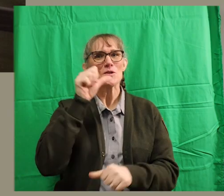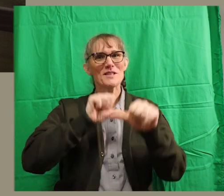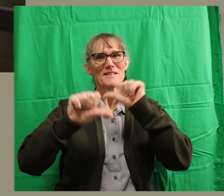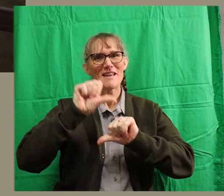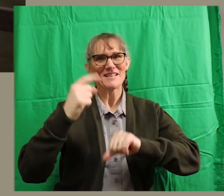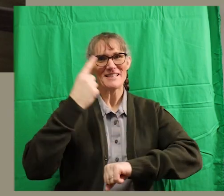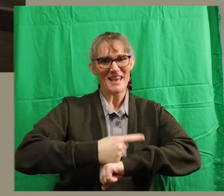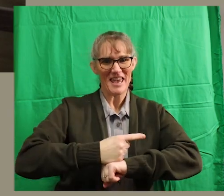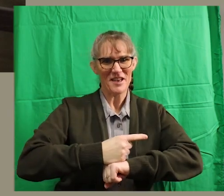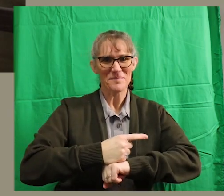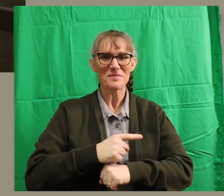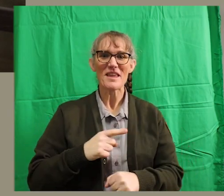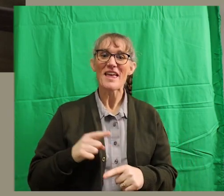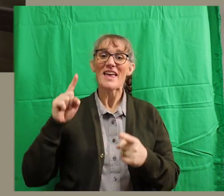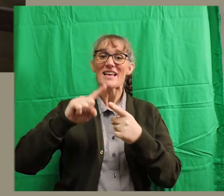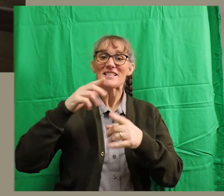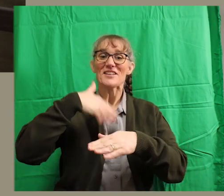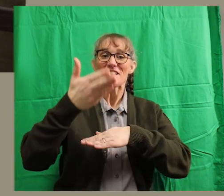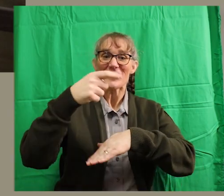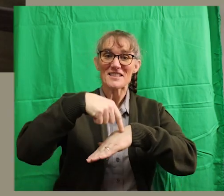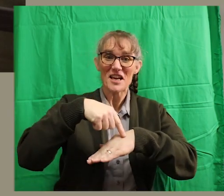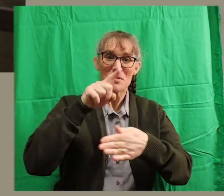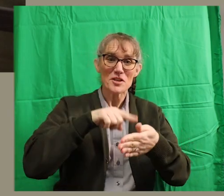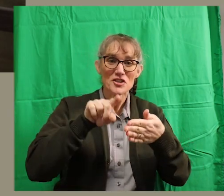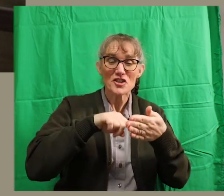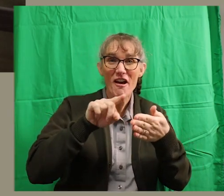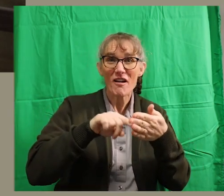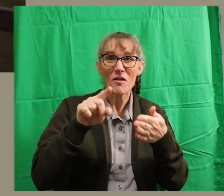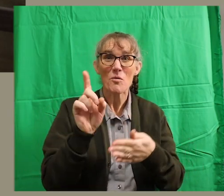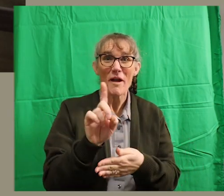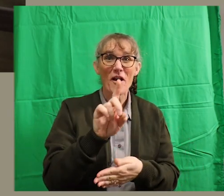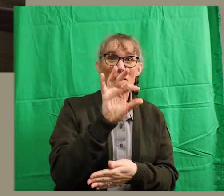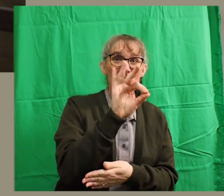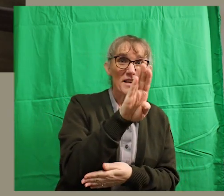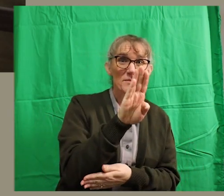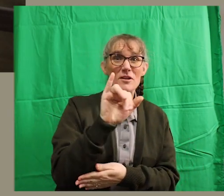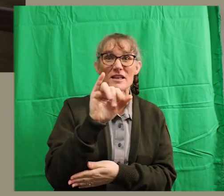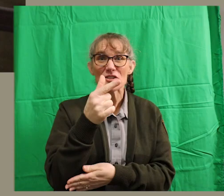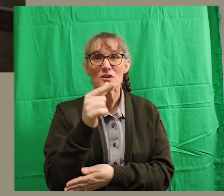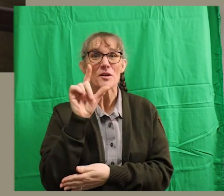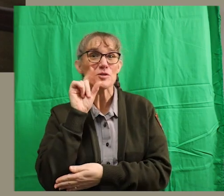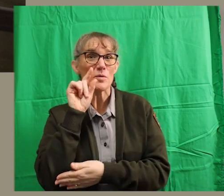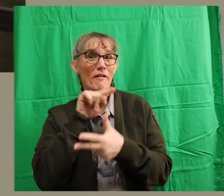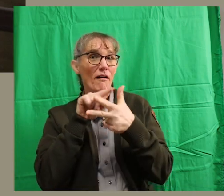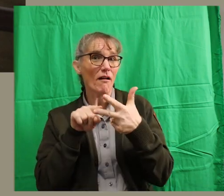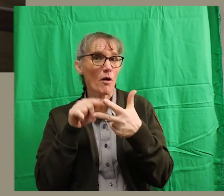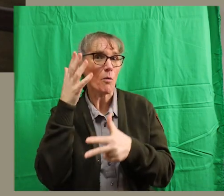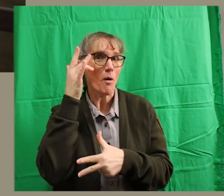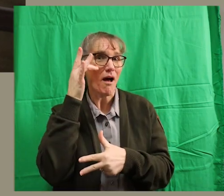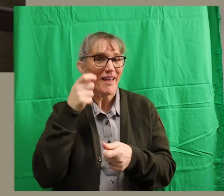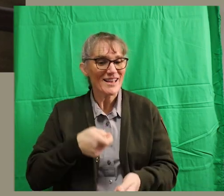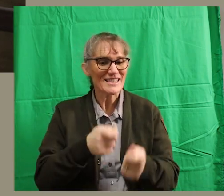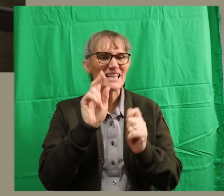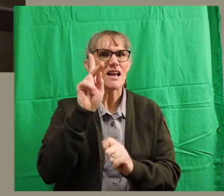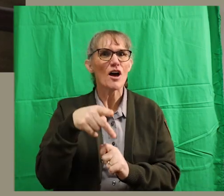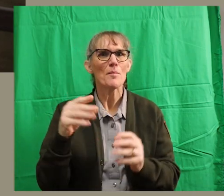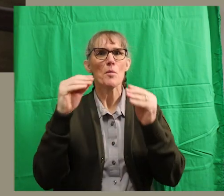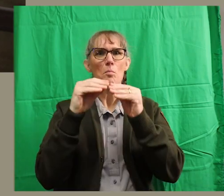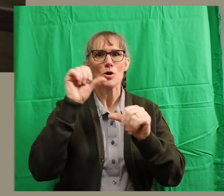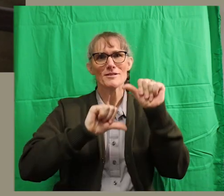Until next time, keep checking in on Facebook, Instagram, or Twitter to dig up more science at Agate.